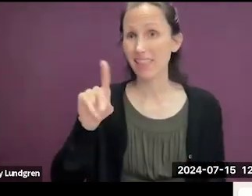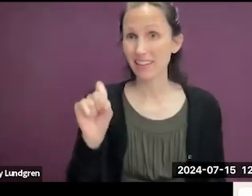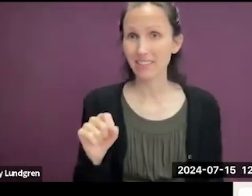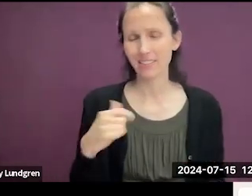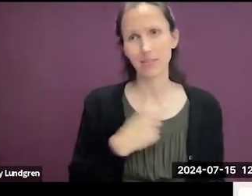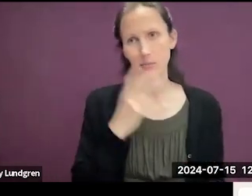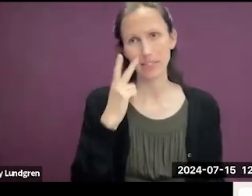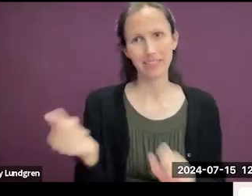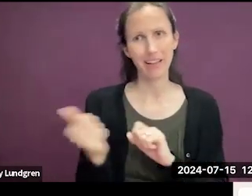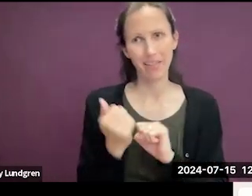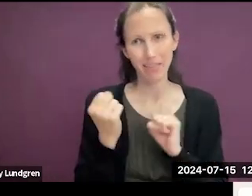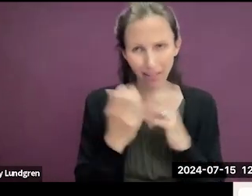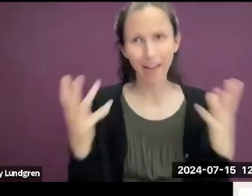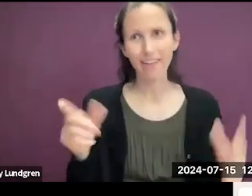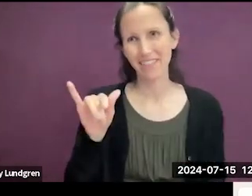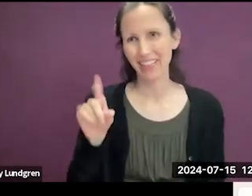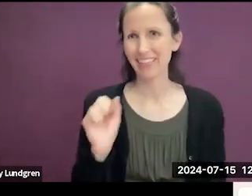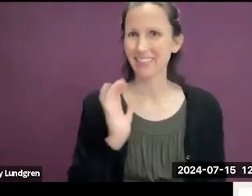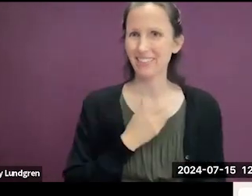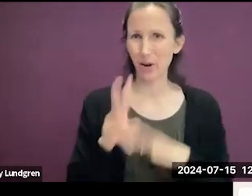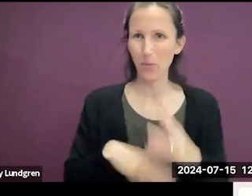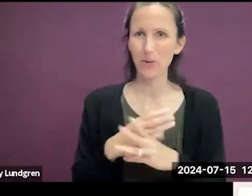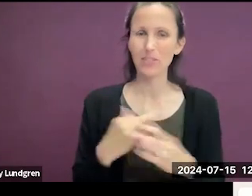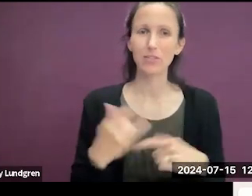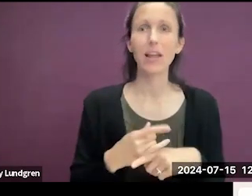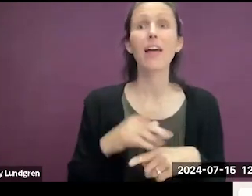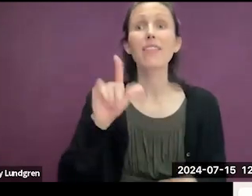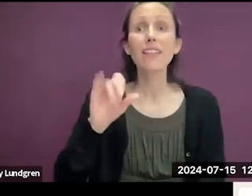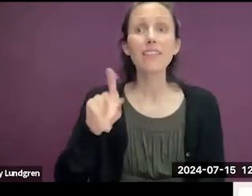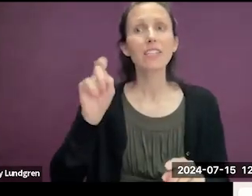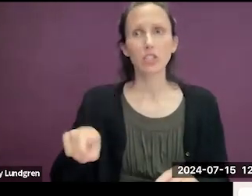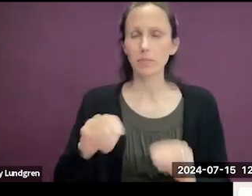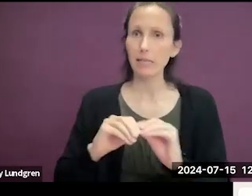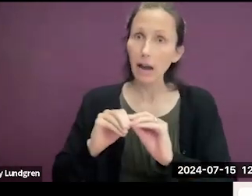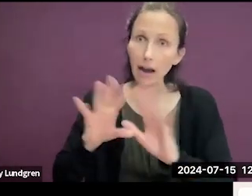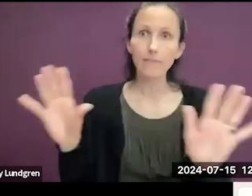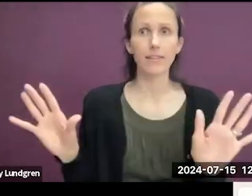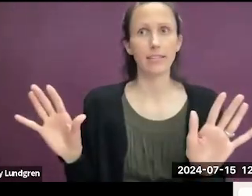that our links are visually distinguishable from other text. So we don't want to underline any text